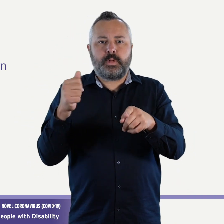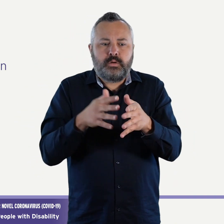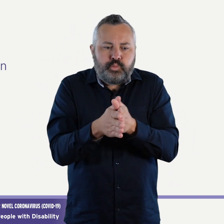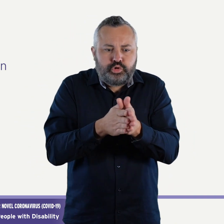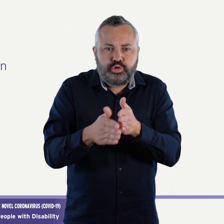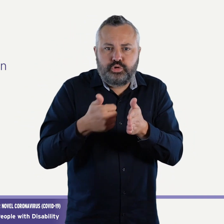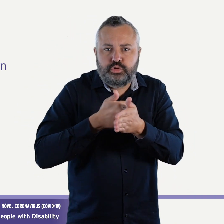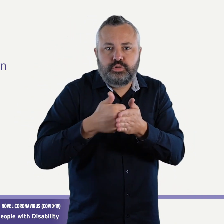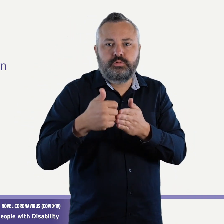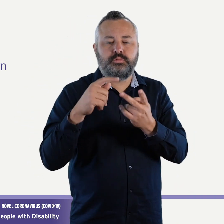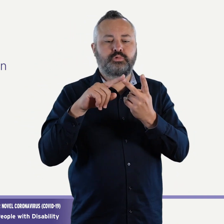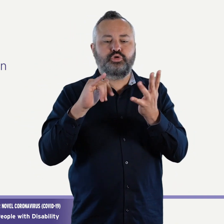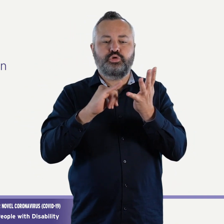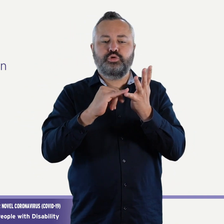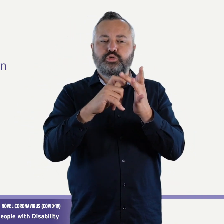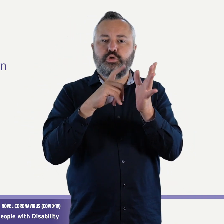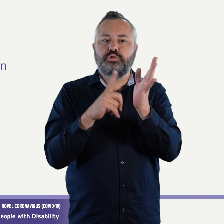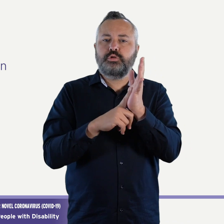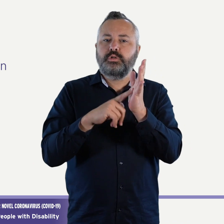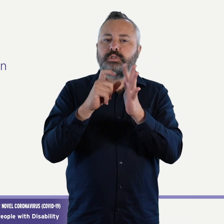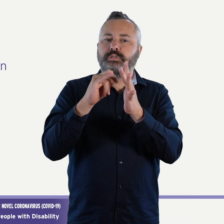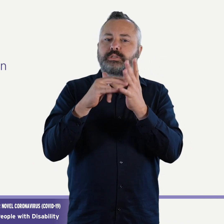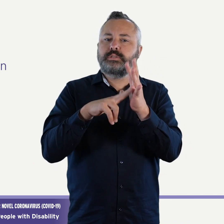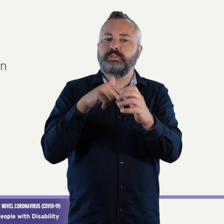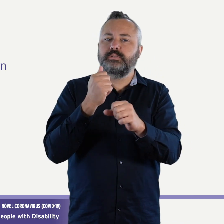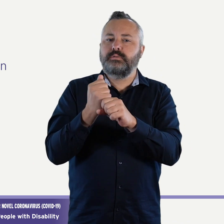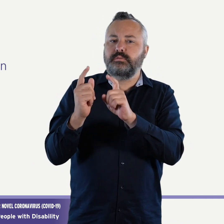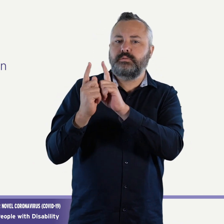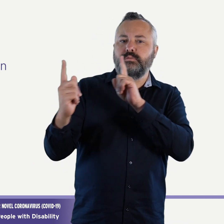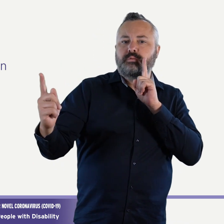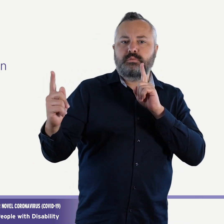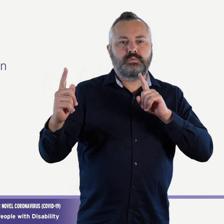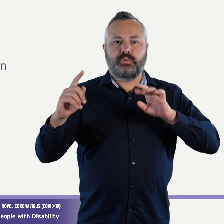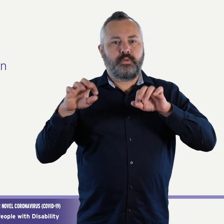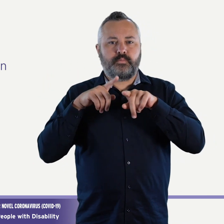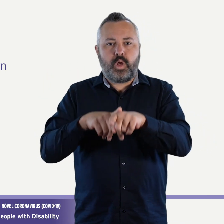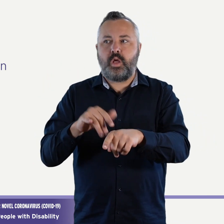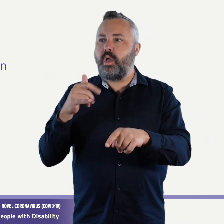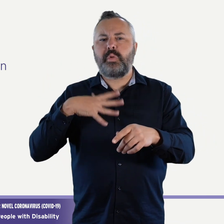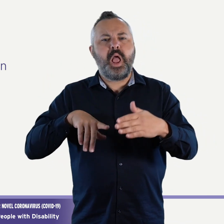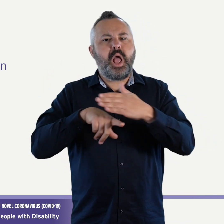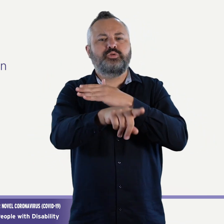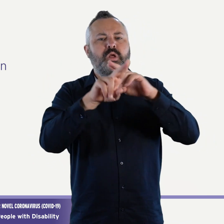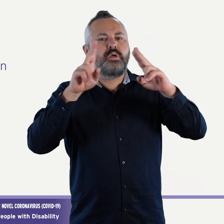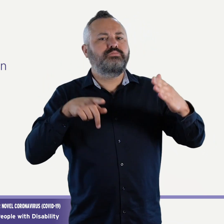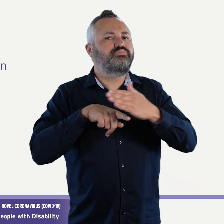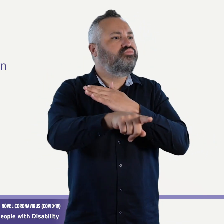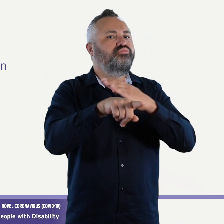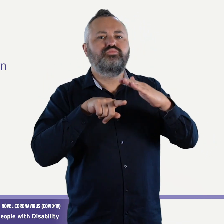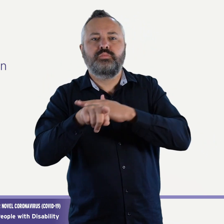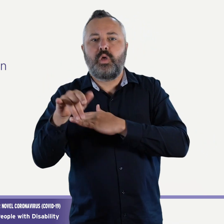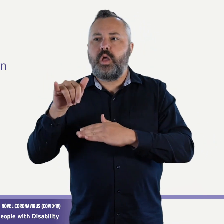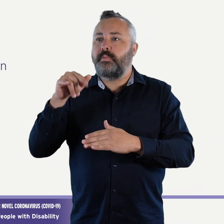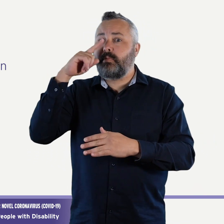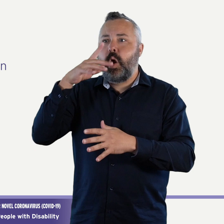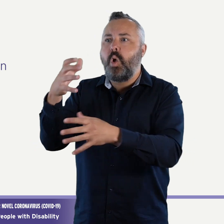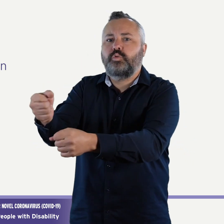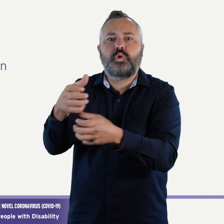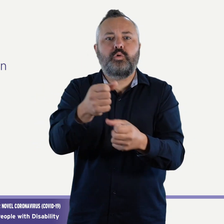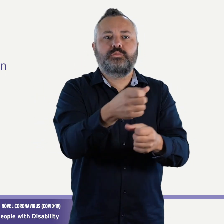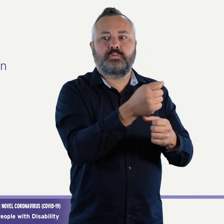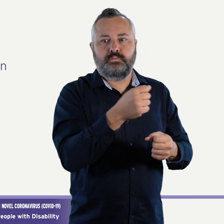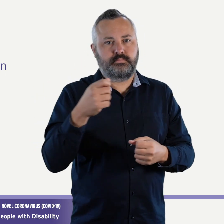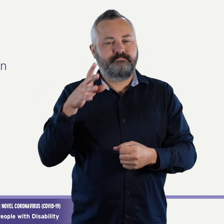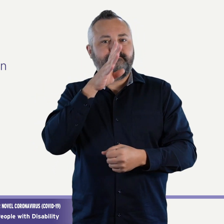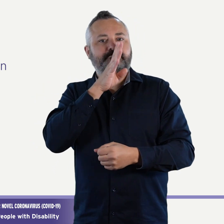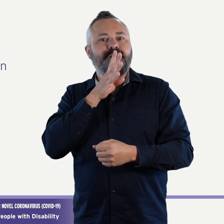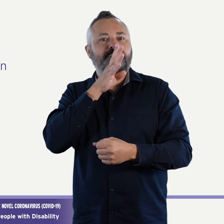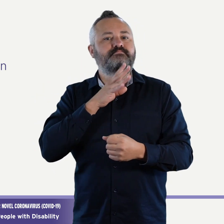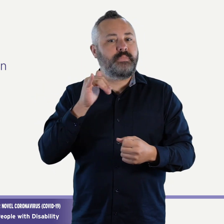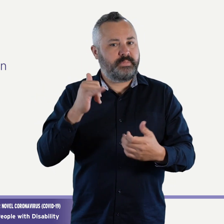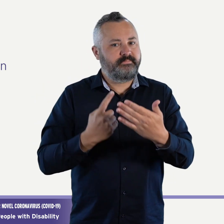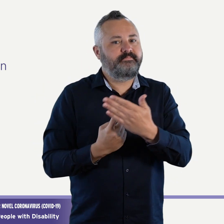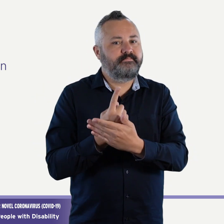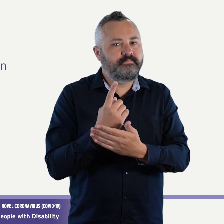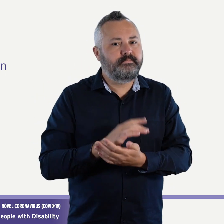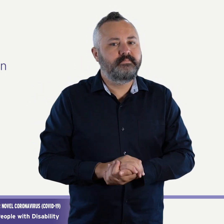for example, physical and social distancing and hand hygiene guidance and isolation.